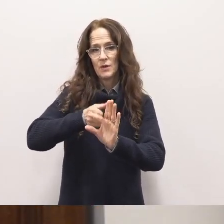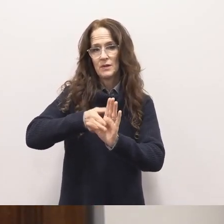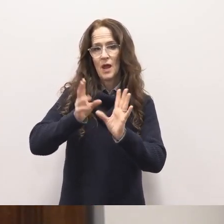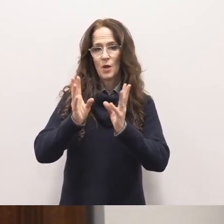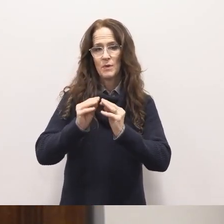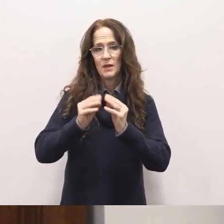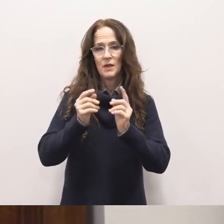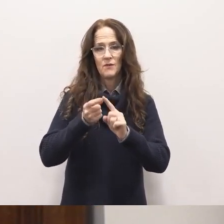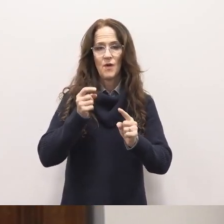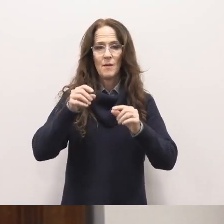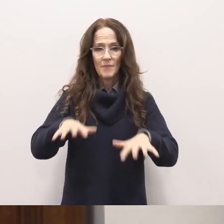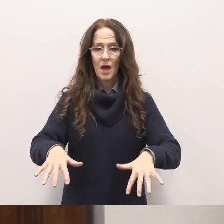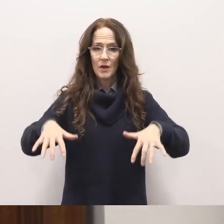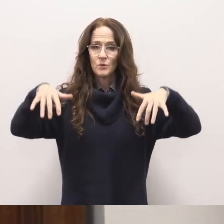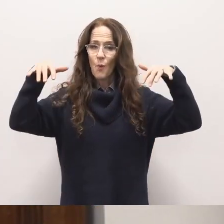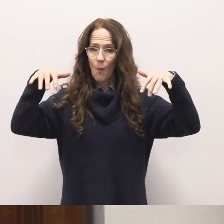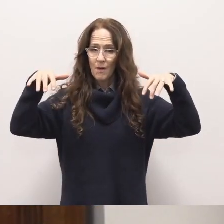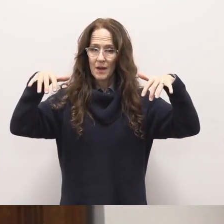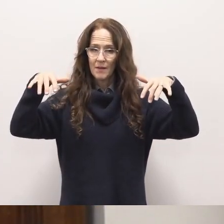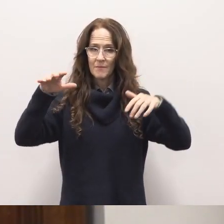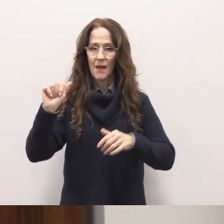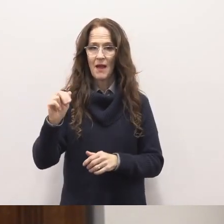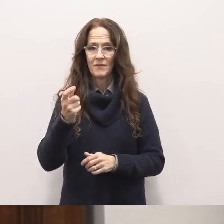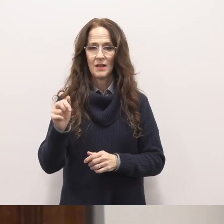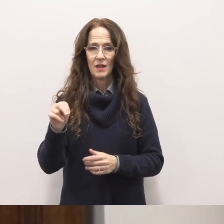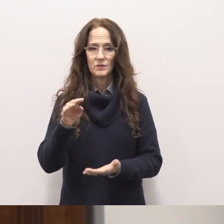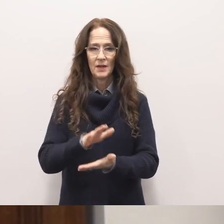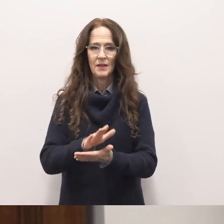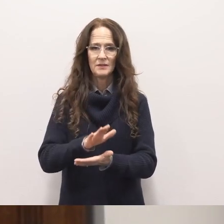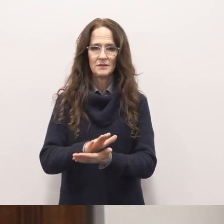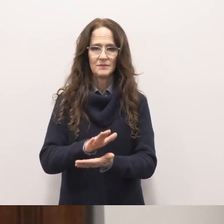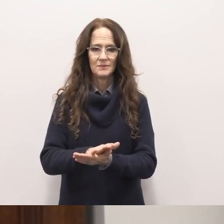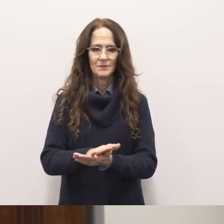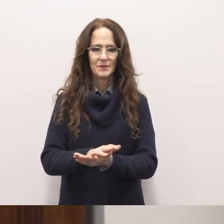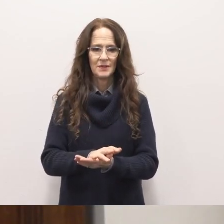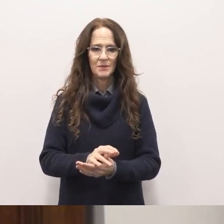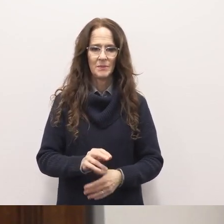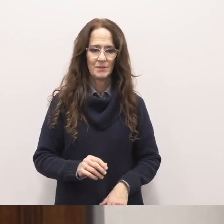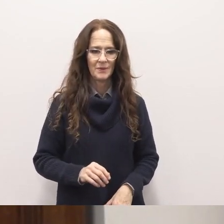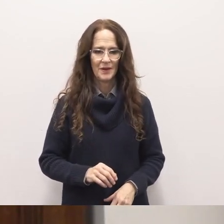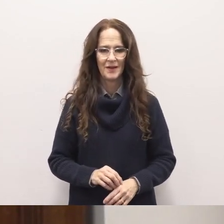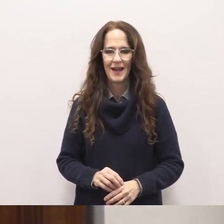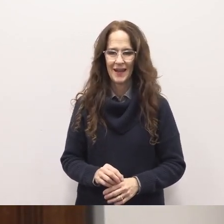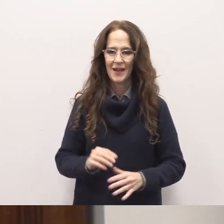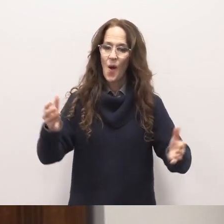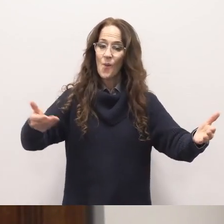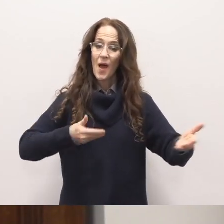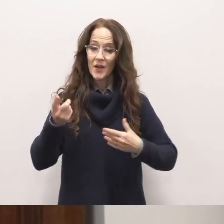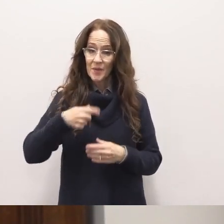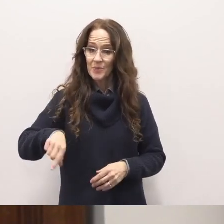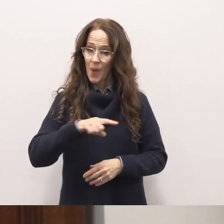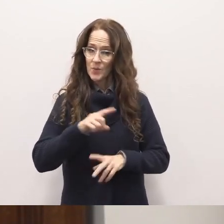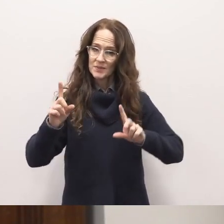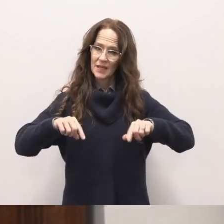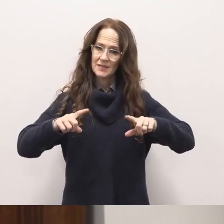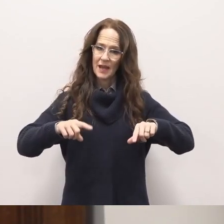from the auditorium at the Avalon School. So a special welcome to those attending from Catalina